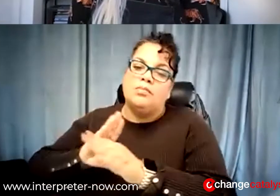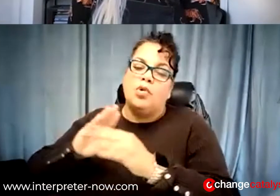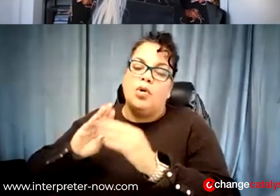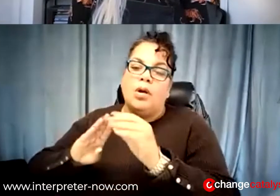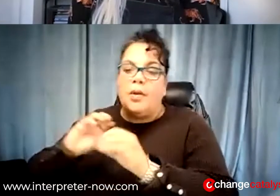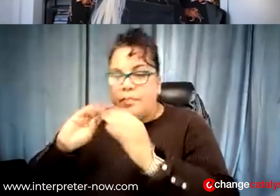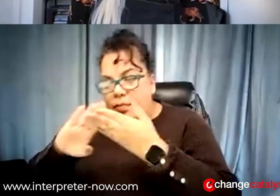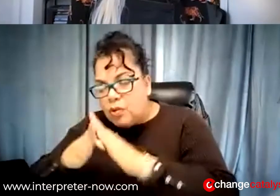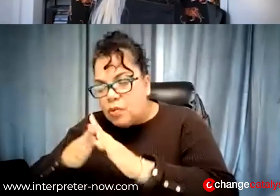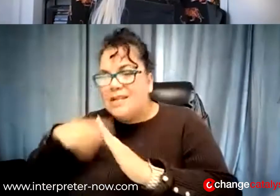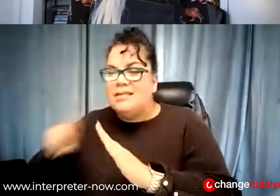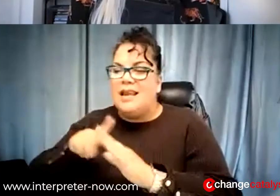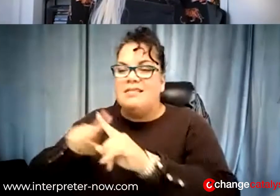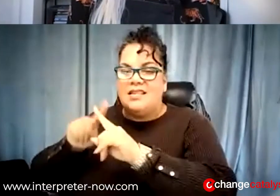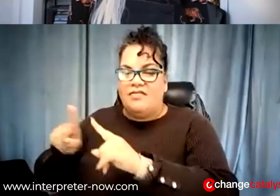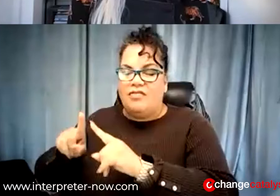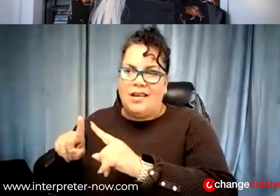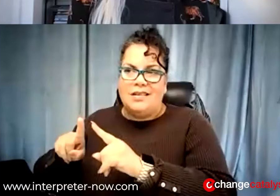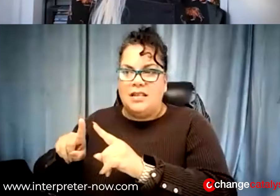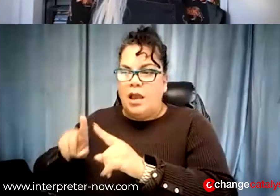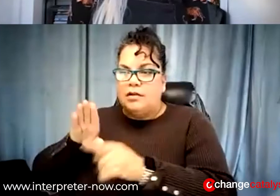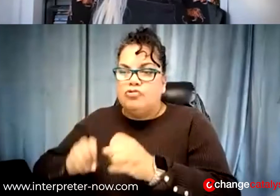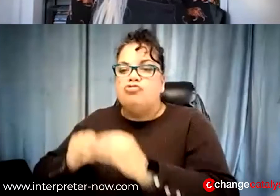startups for the past eight years or so.